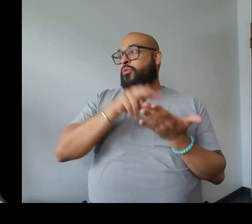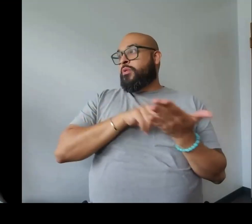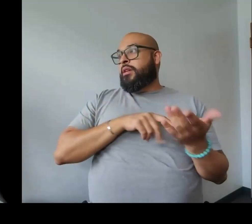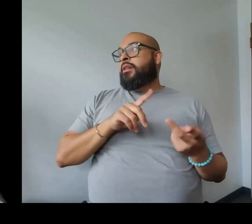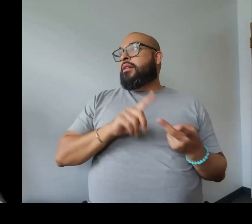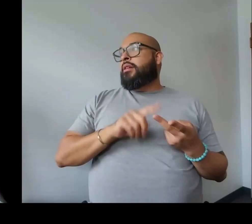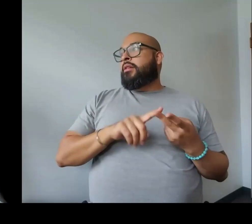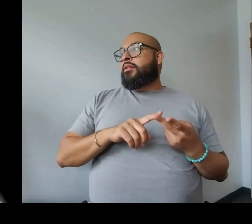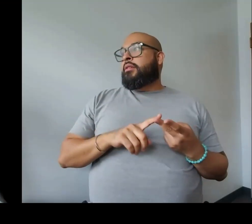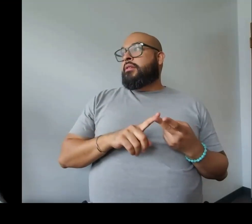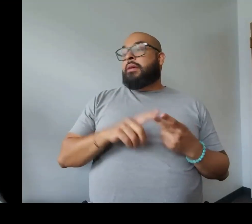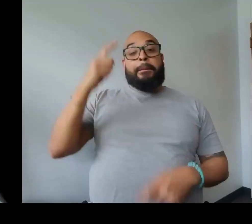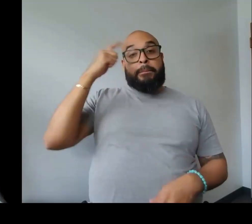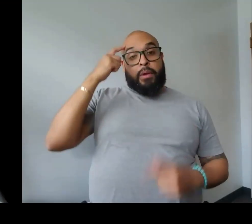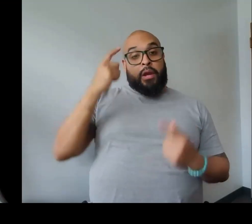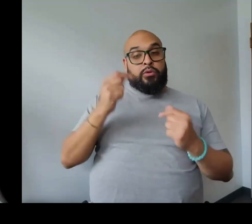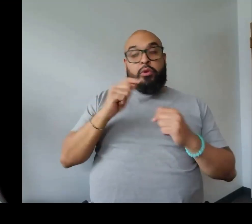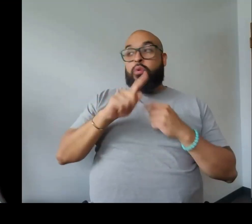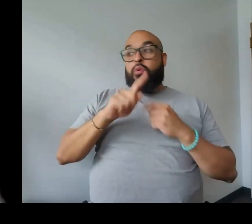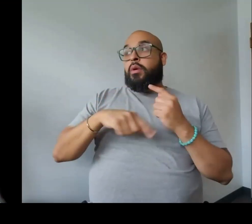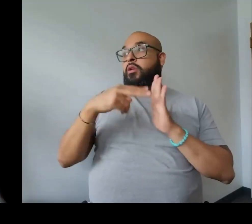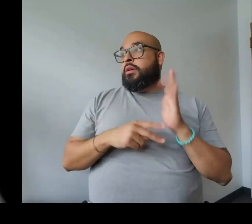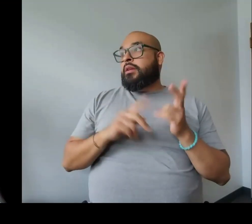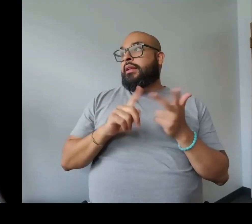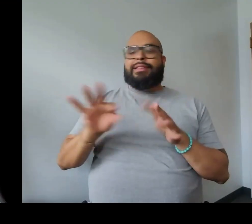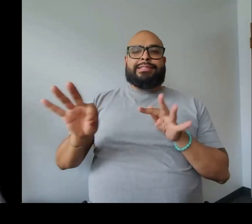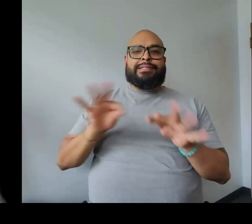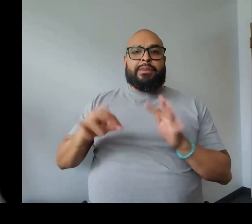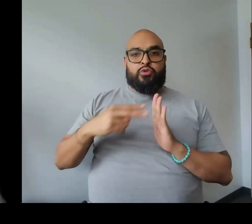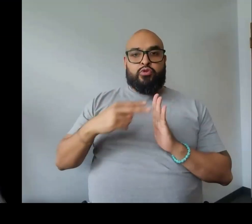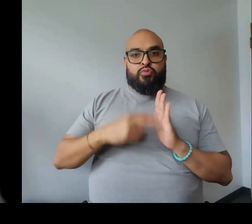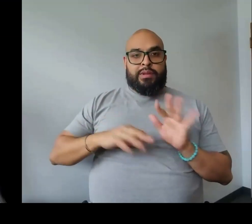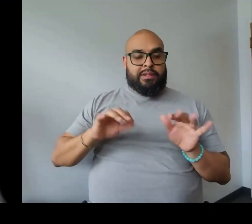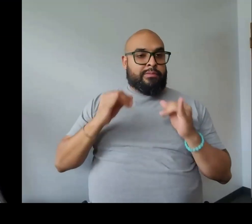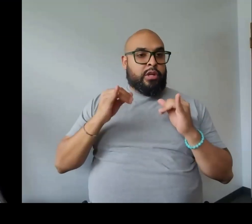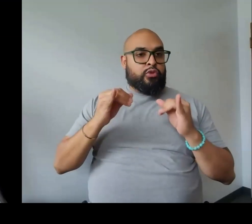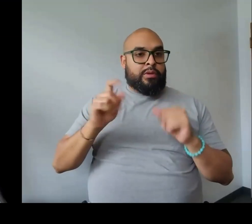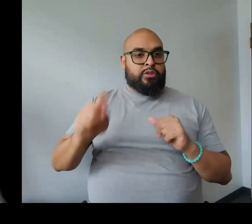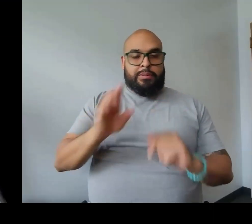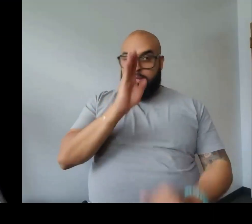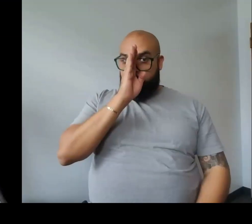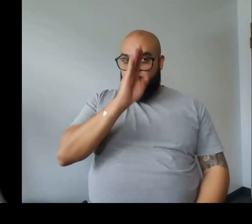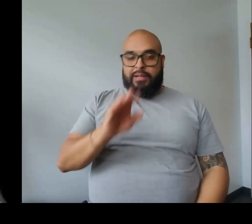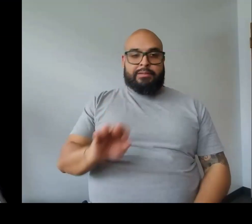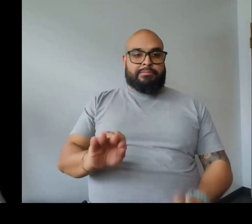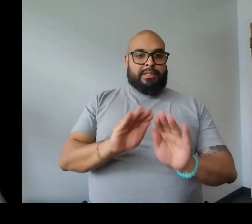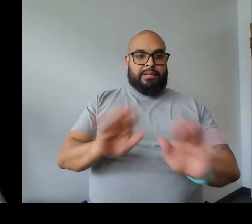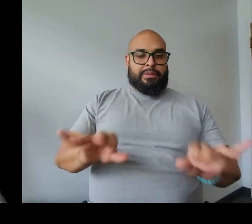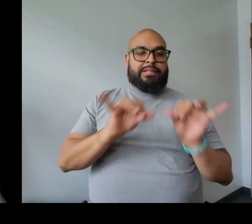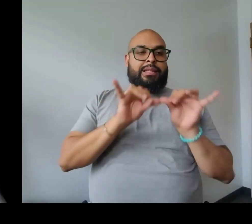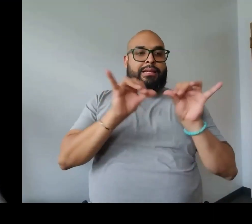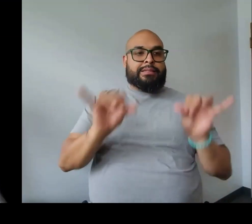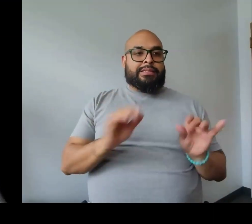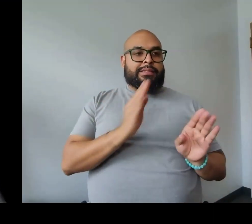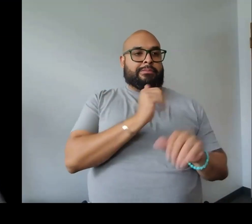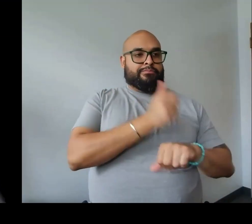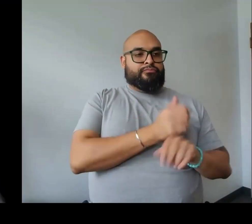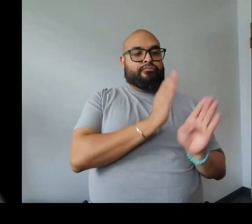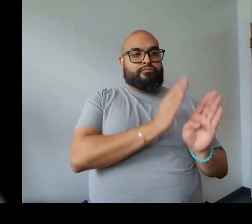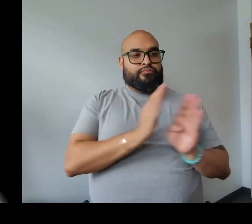And it tells us that reading instruction should be direct, explicit, and systematic. And believe it or not, many, many years, we didn't have that.